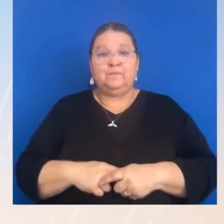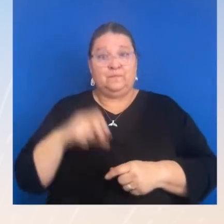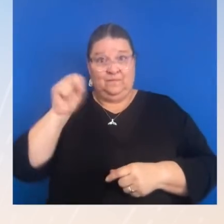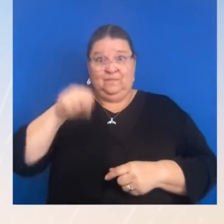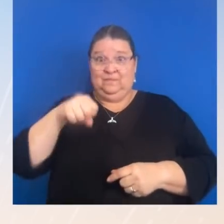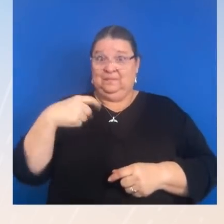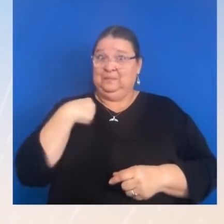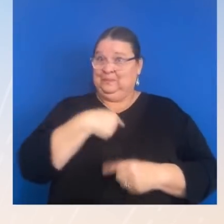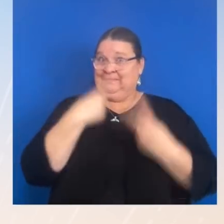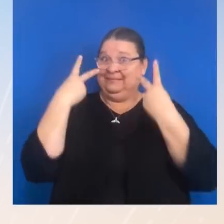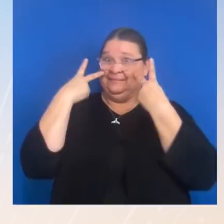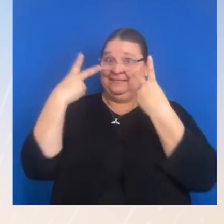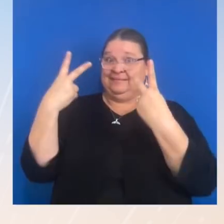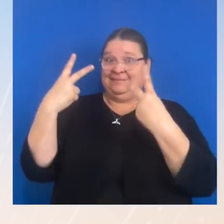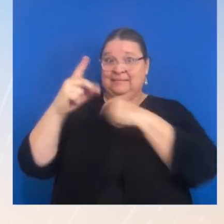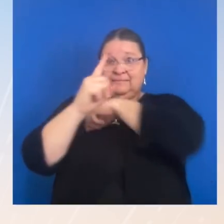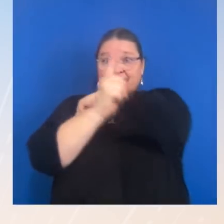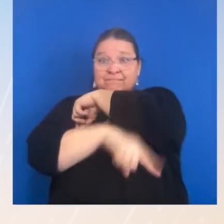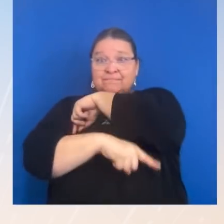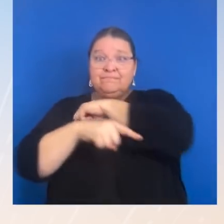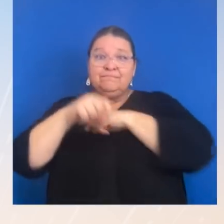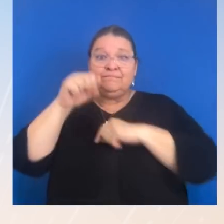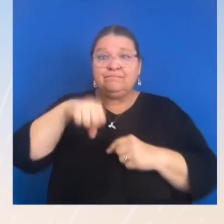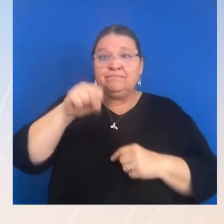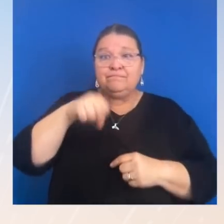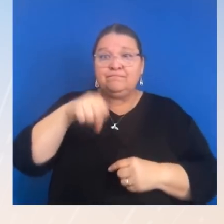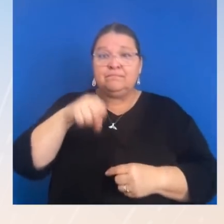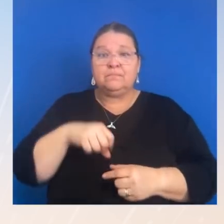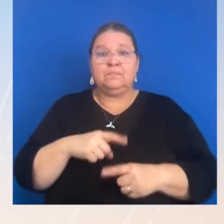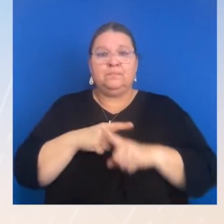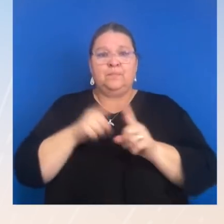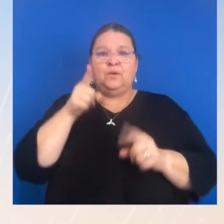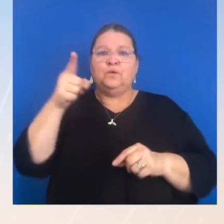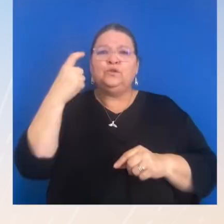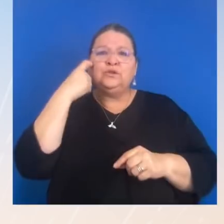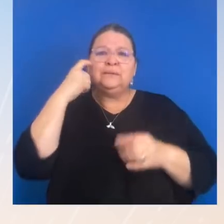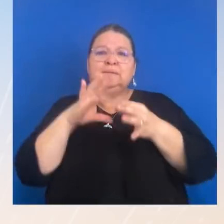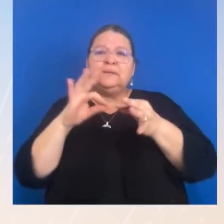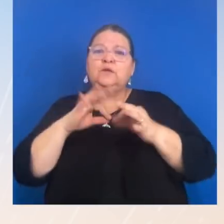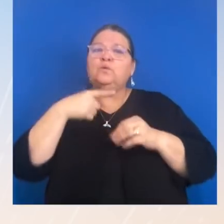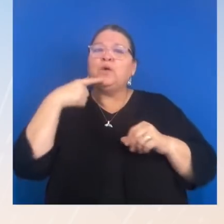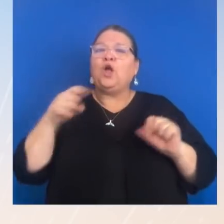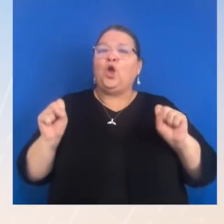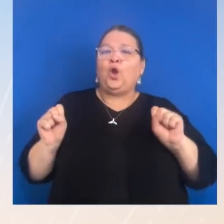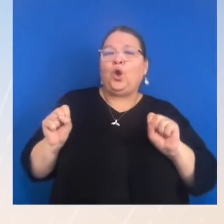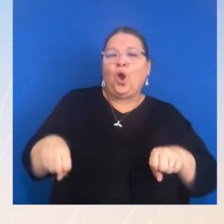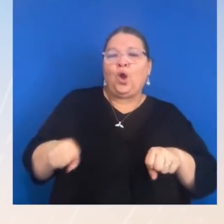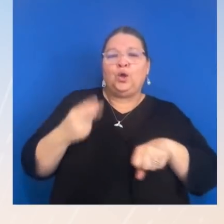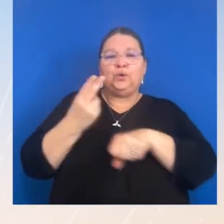that Russia could use a bio or chemical weapons strike there, why wouldn't the U.S. communicate